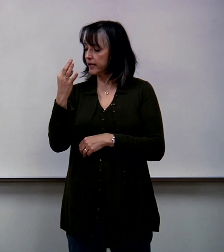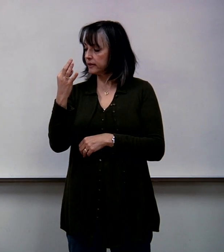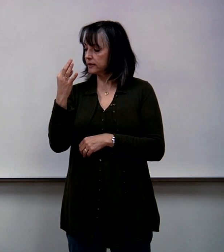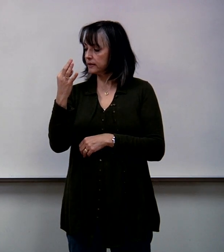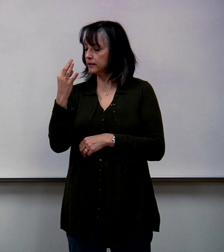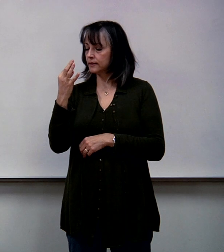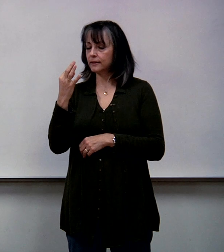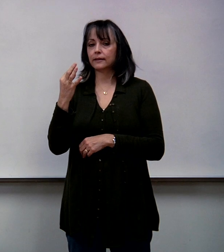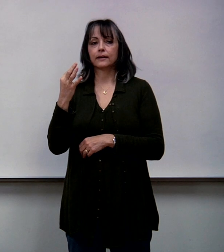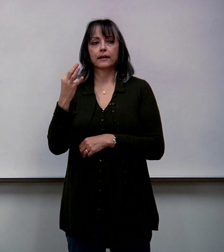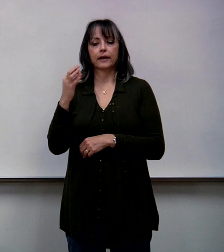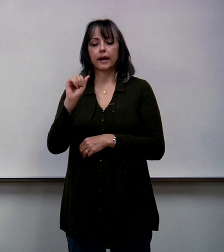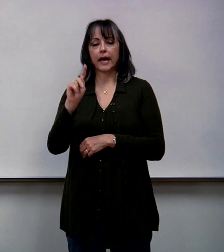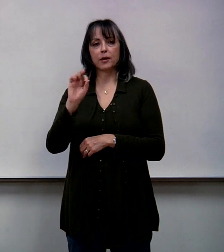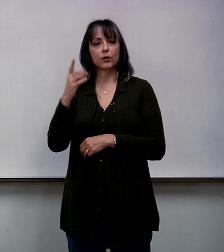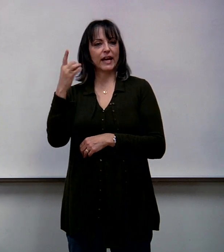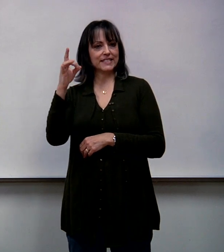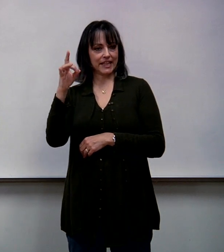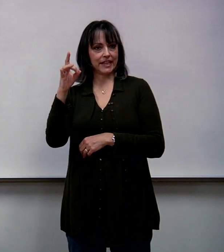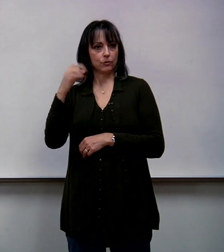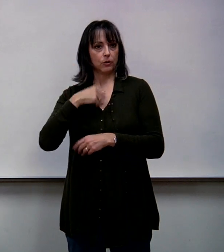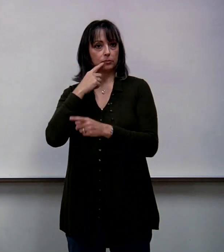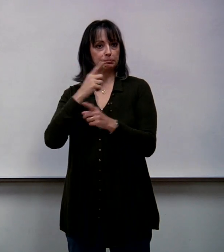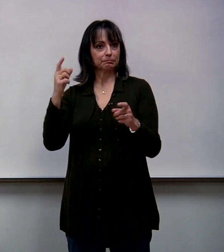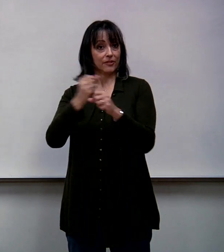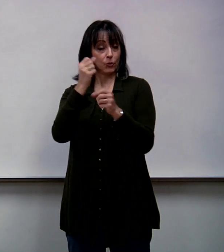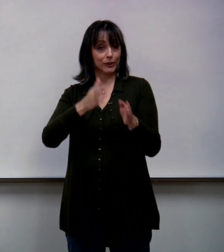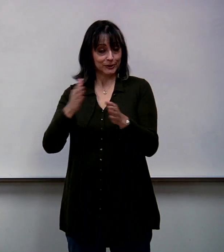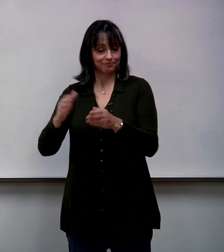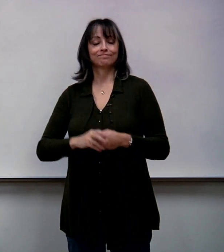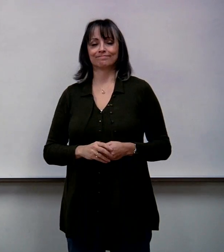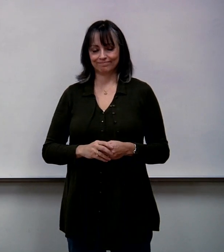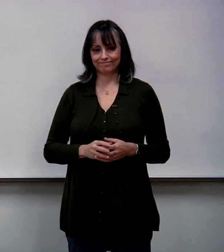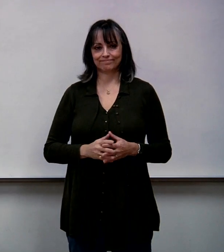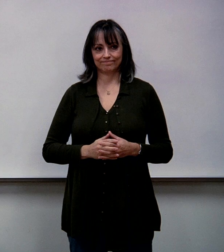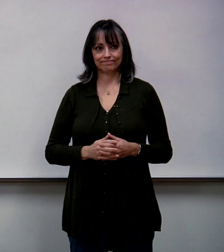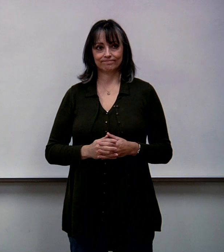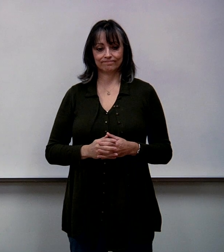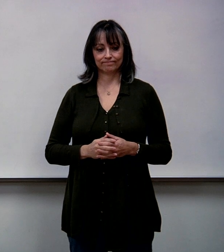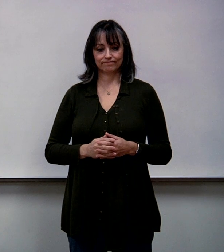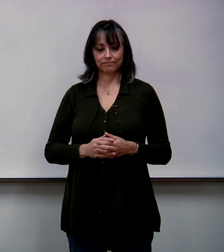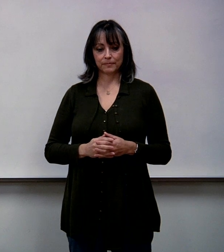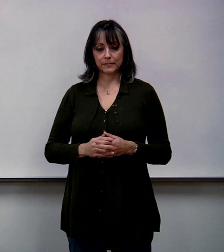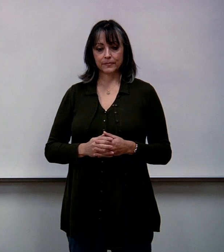Tristan: Friday, the 18th. ..at the end of Student Government Senate.